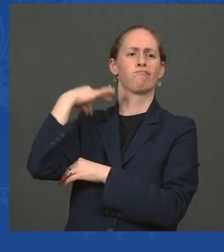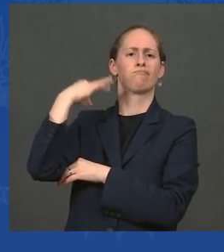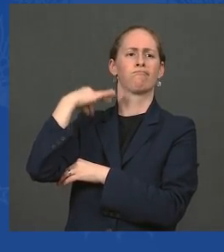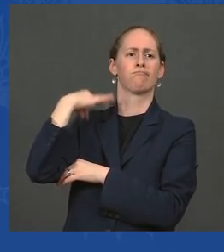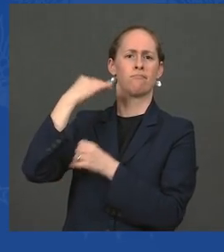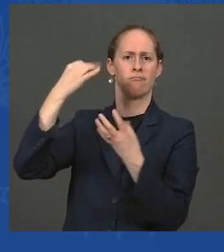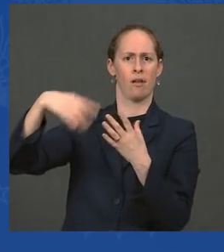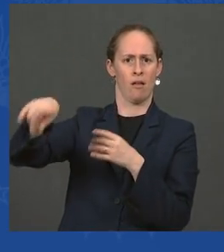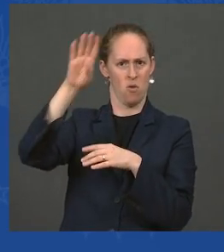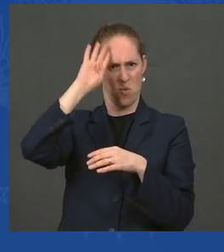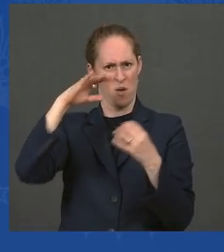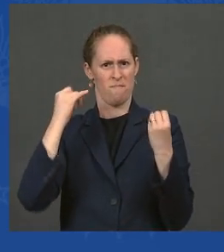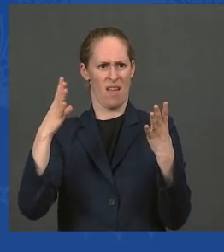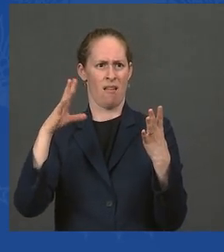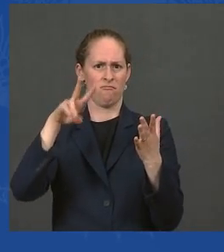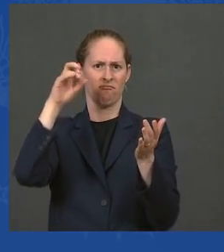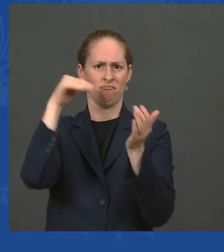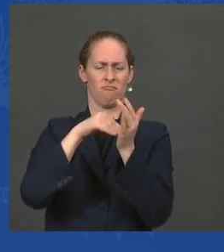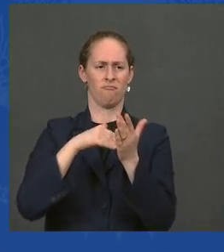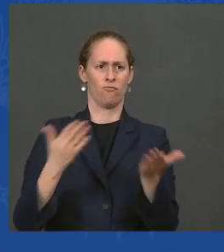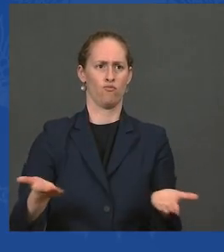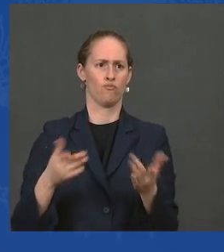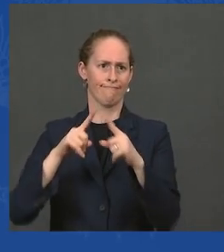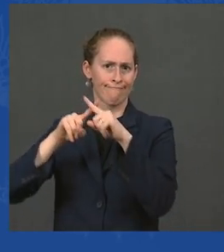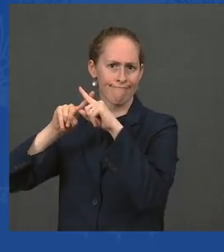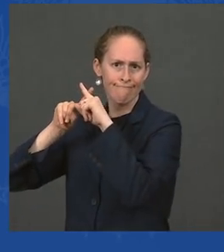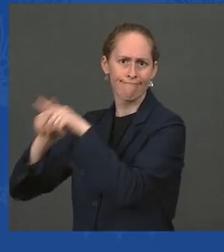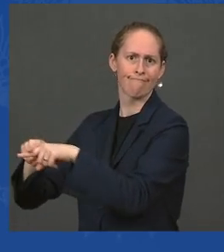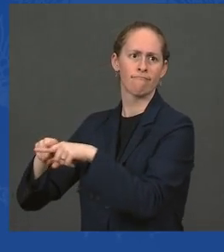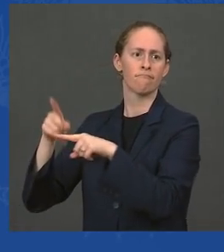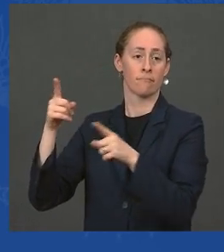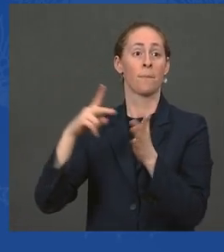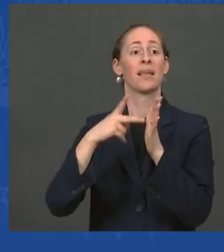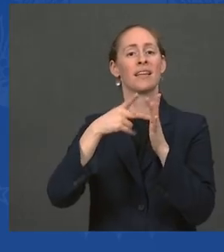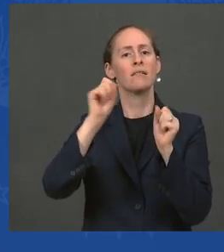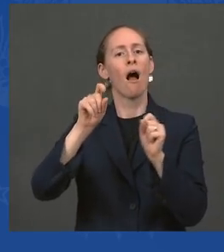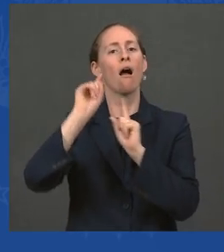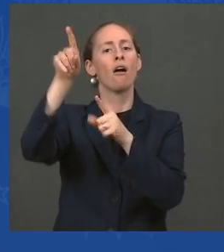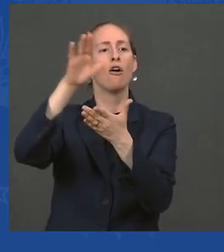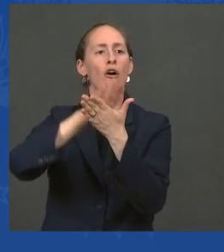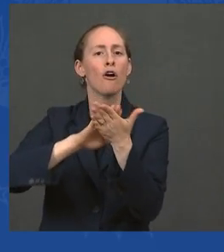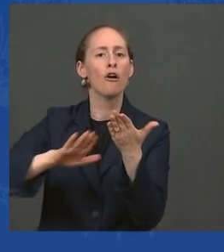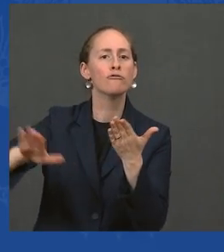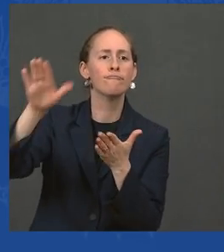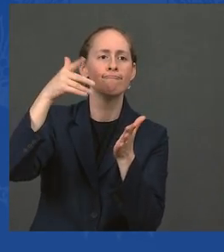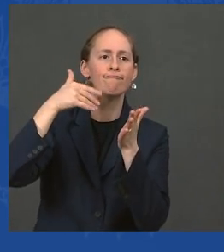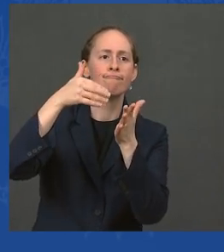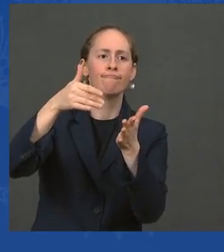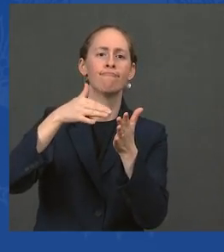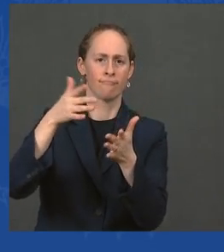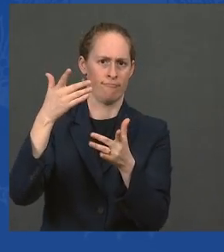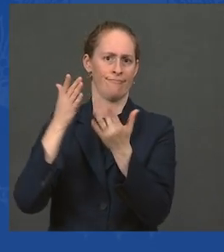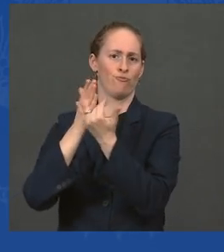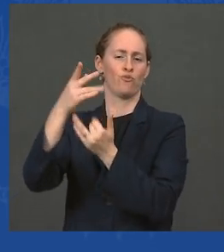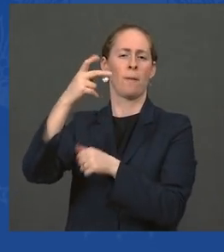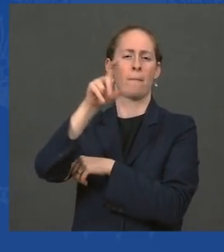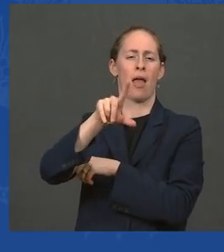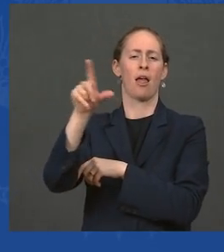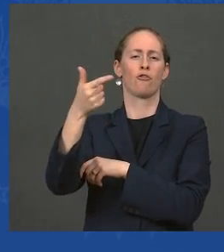from low-income families rely on to attend college. We're going to increase it by $500. It's up to -- so it becomes $1,900.